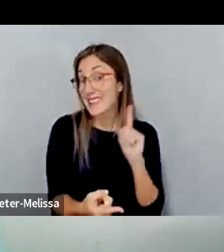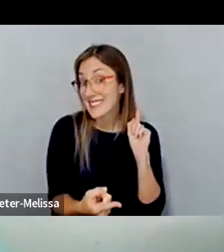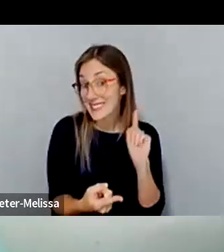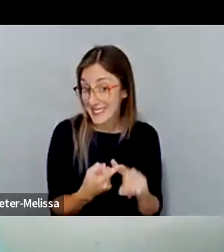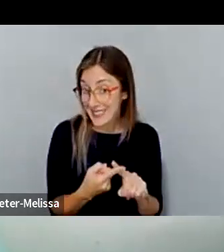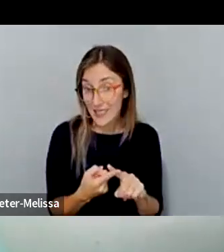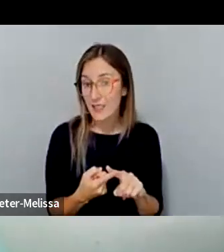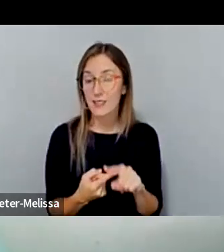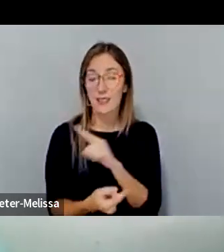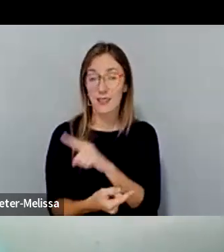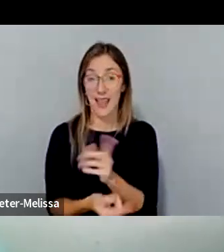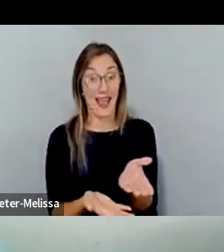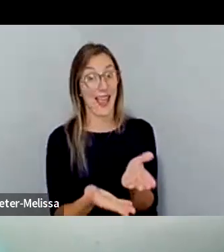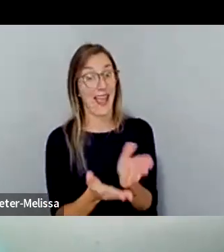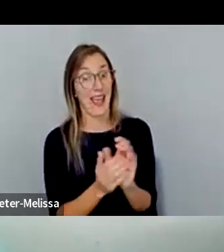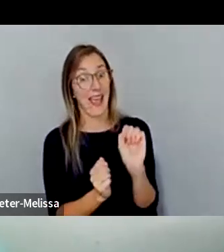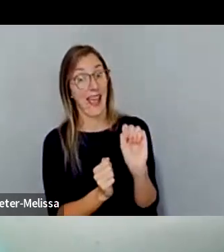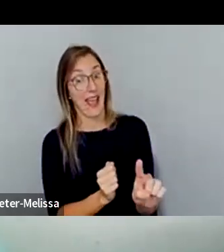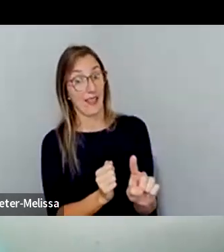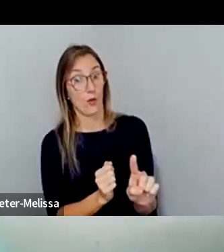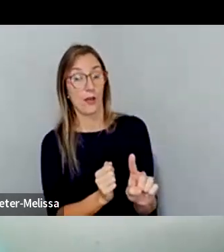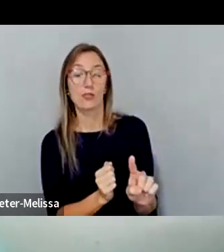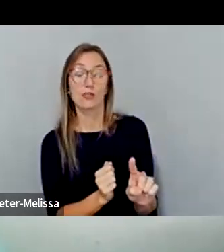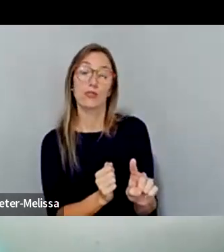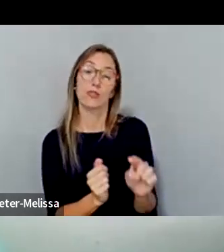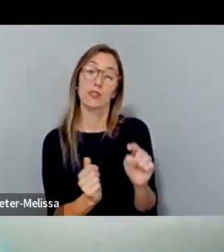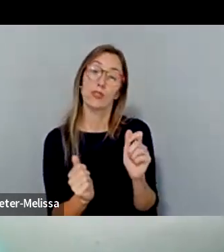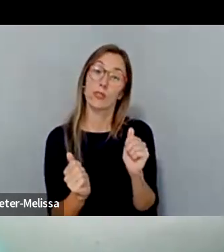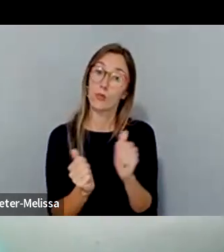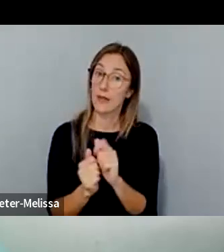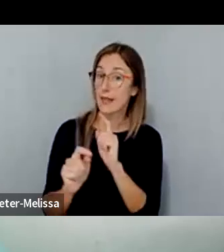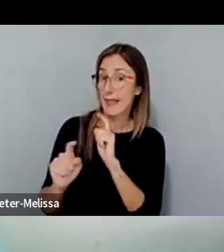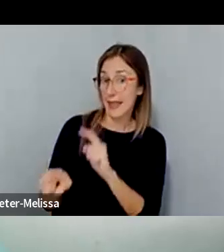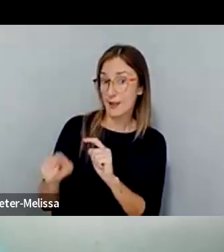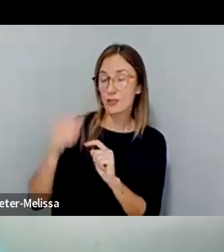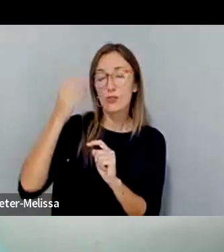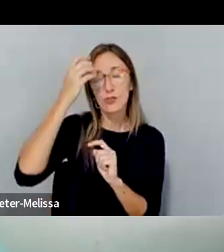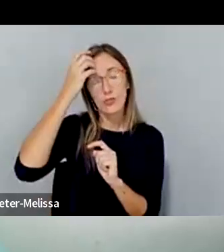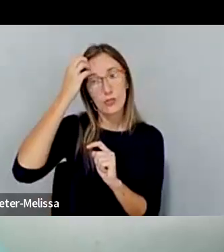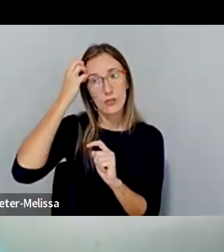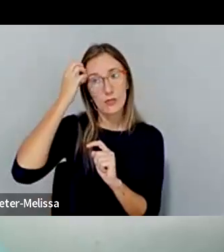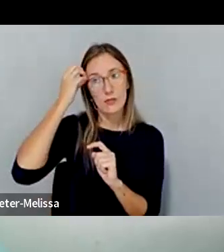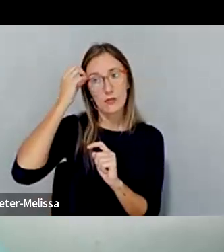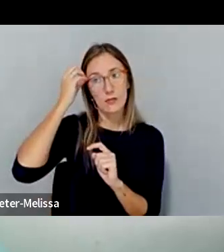of what type of disabilities or definitions of a disability are covered --